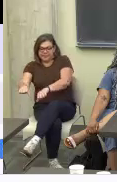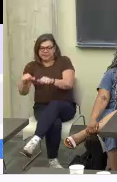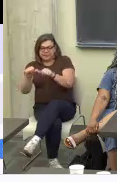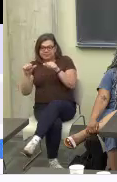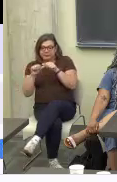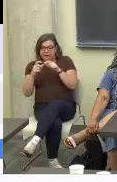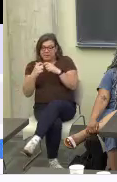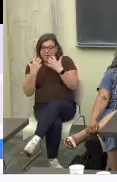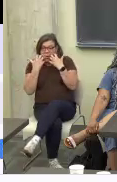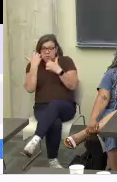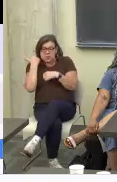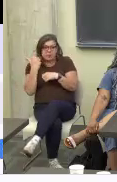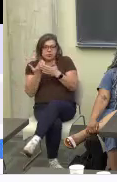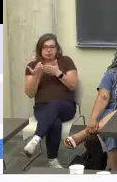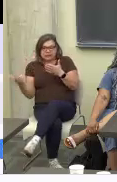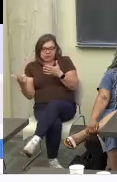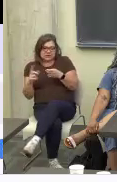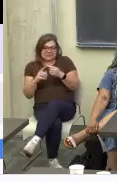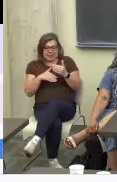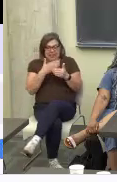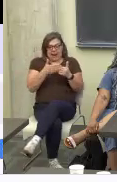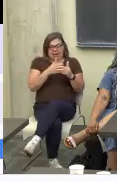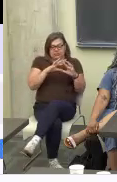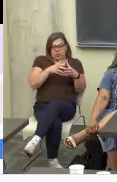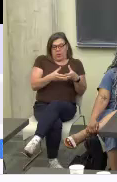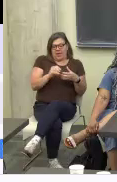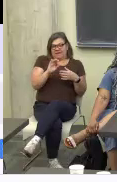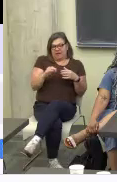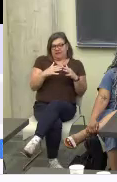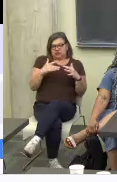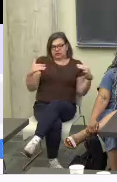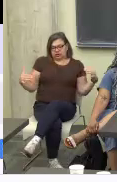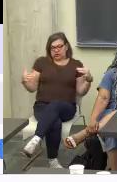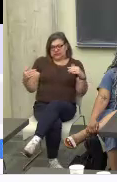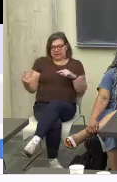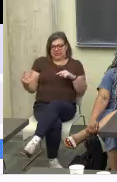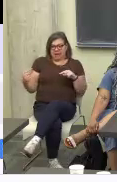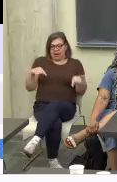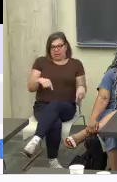eaten up all the resources, the next wave of diversity that comes after that is where the